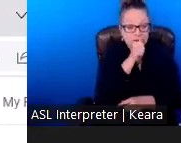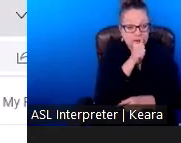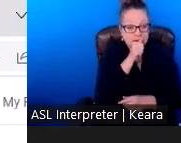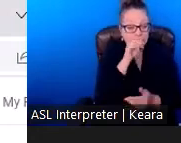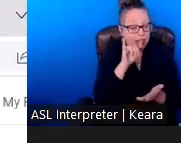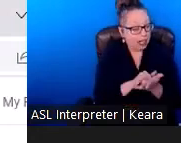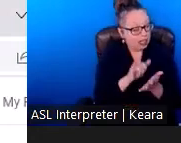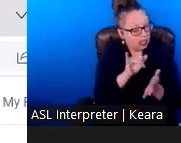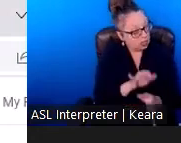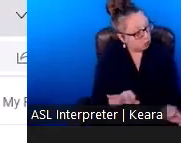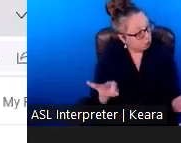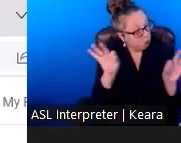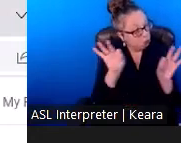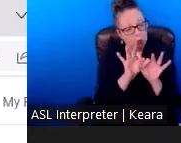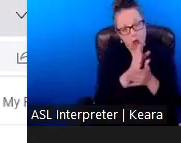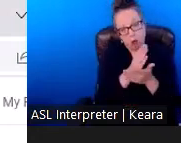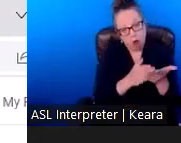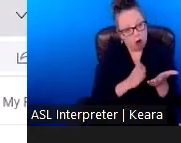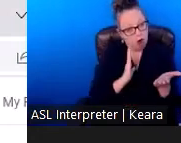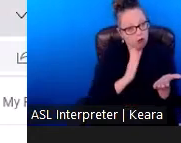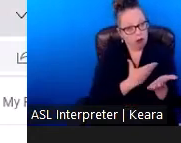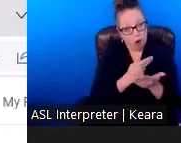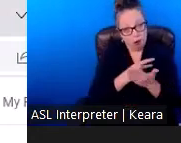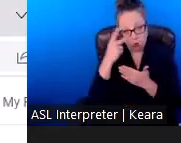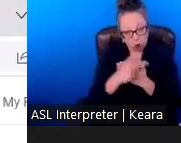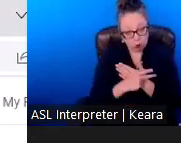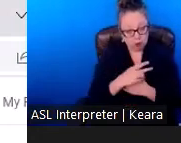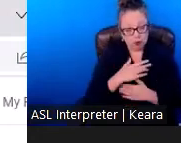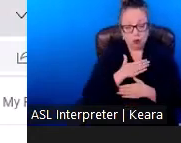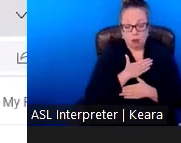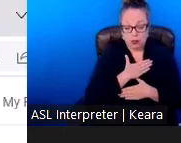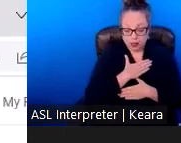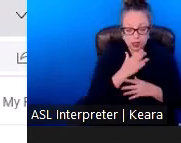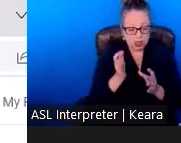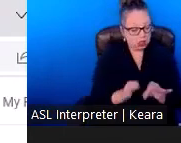program so it is extremely important that you remove any identifying or biographical